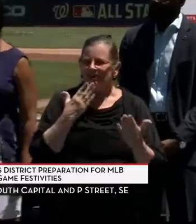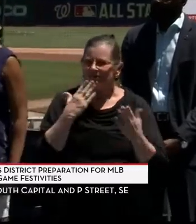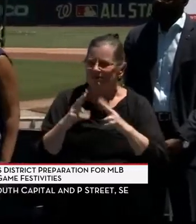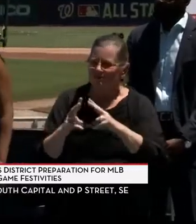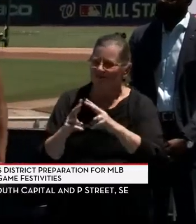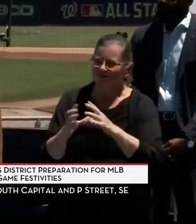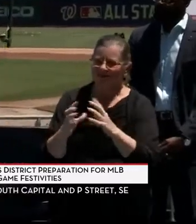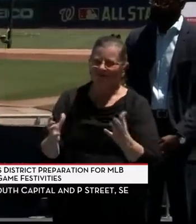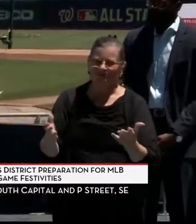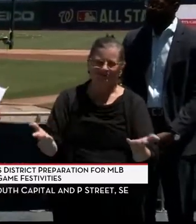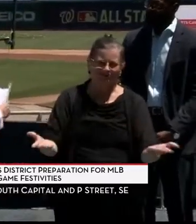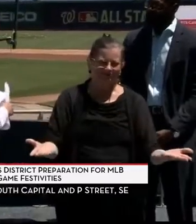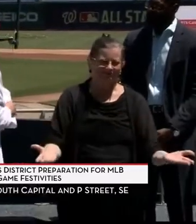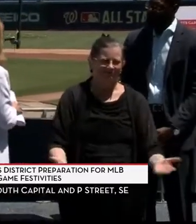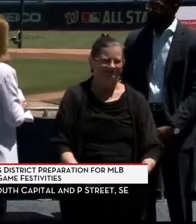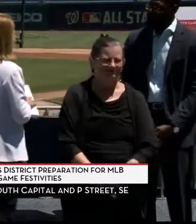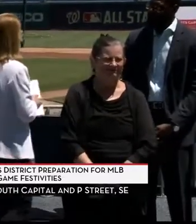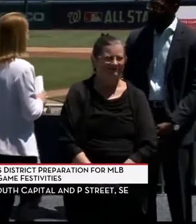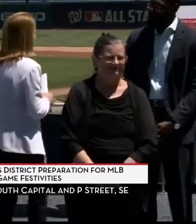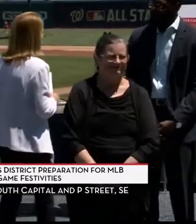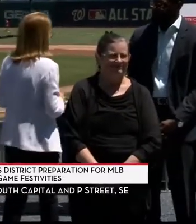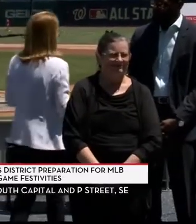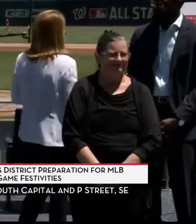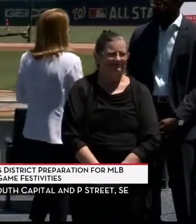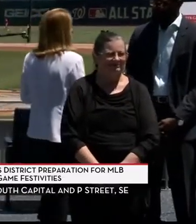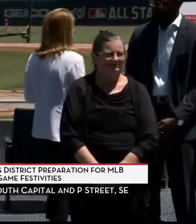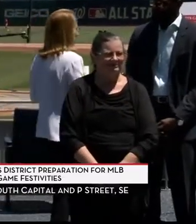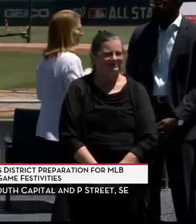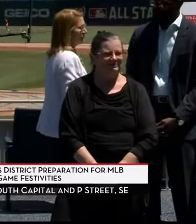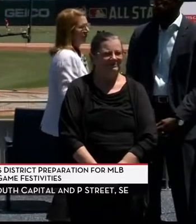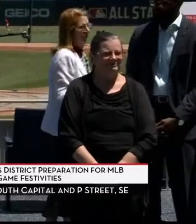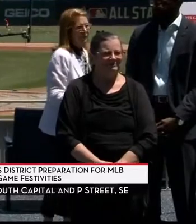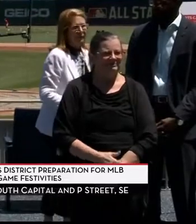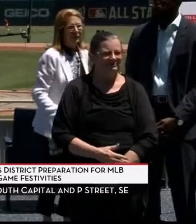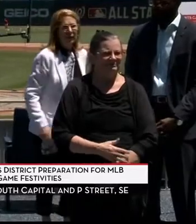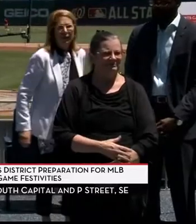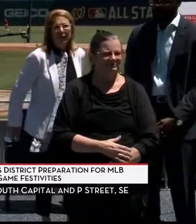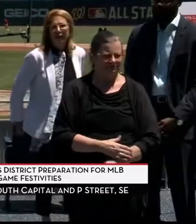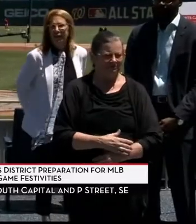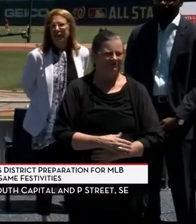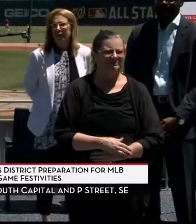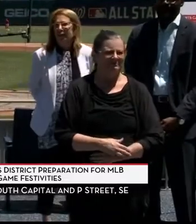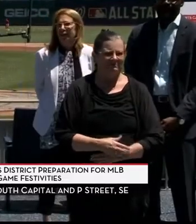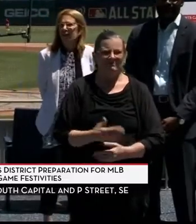THANK YOU. WE CAN TAKE A FEW QUESTIONS.